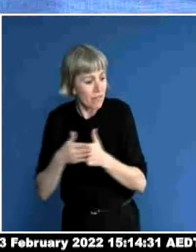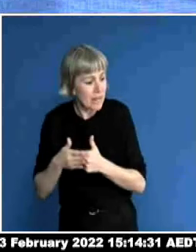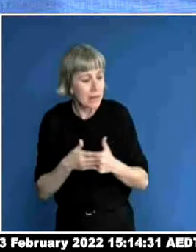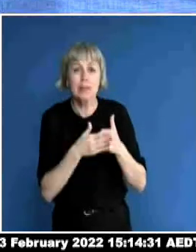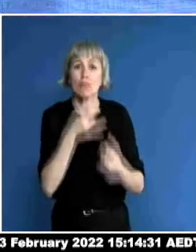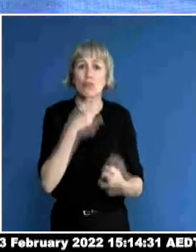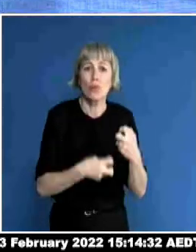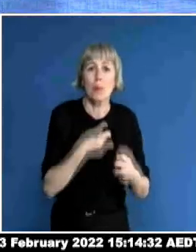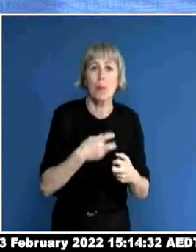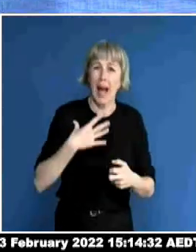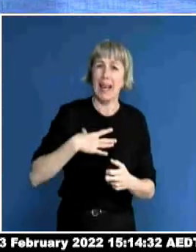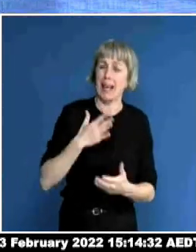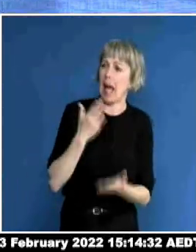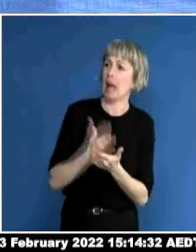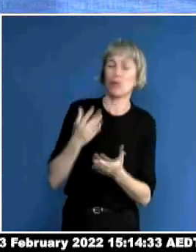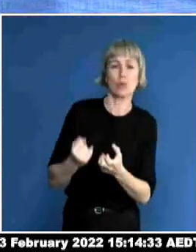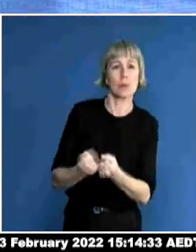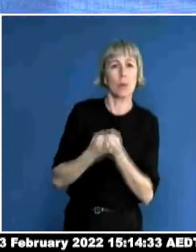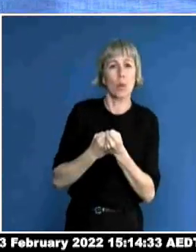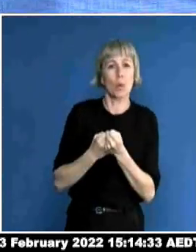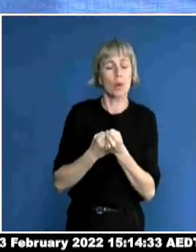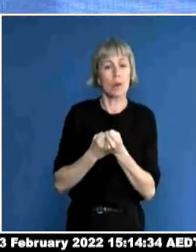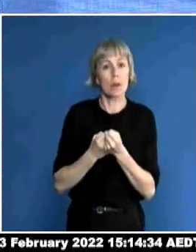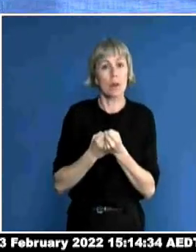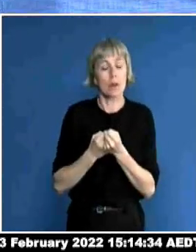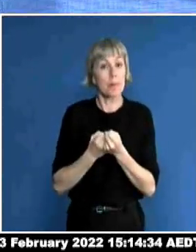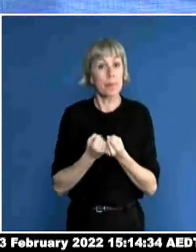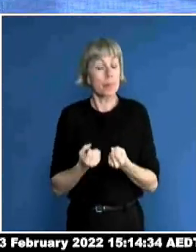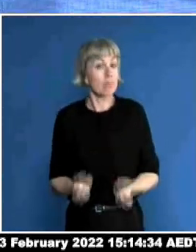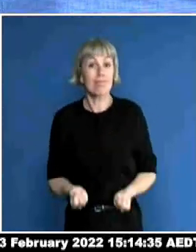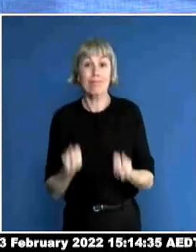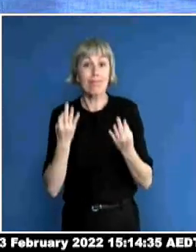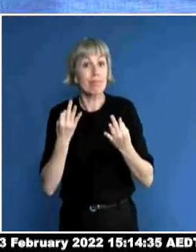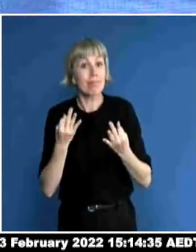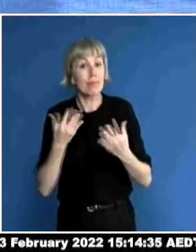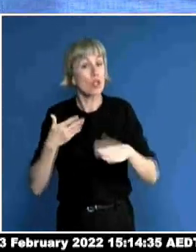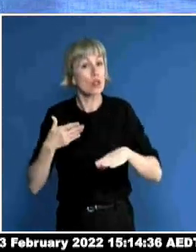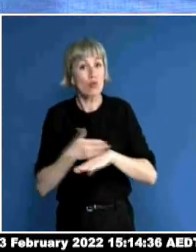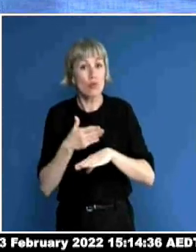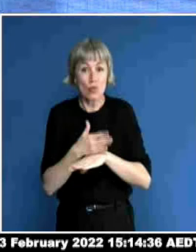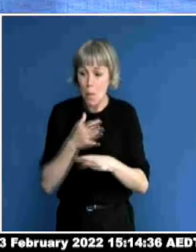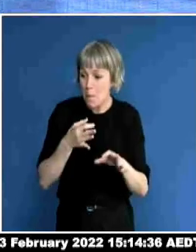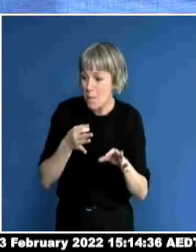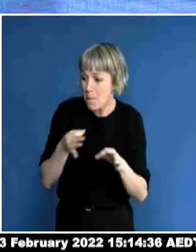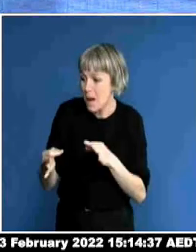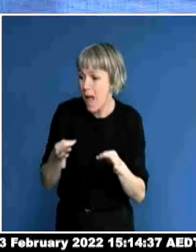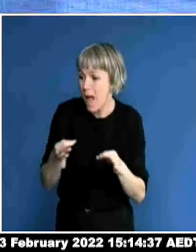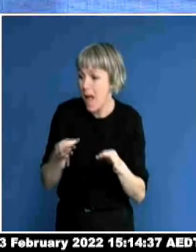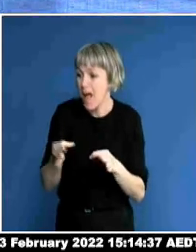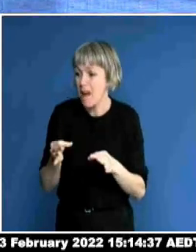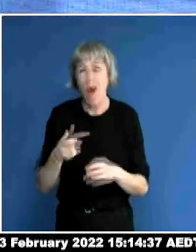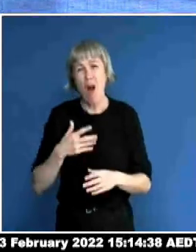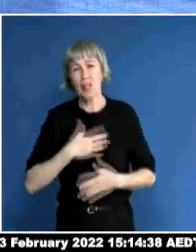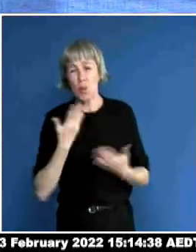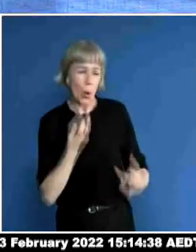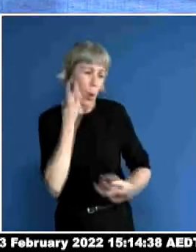I do not have a job plan and look for 20 jobs a month. That is not going to help me. I need practical support.